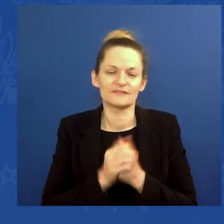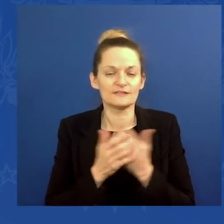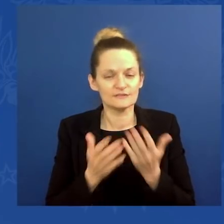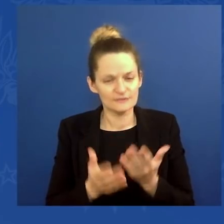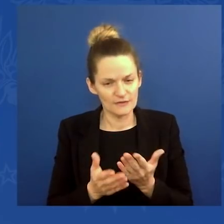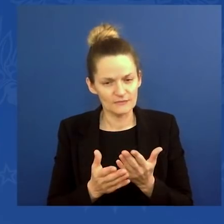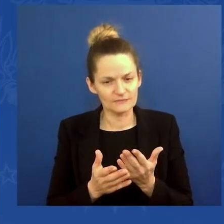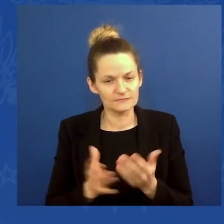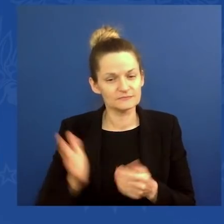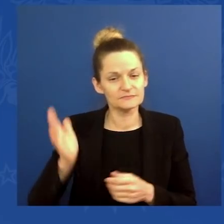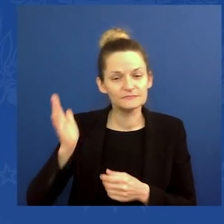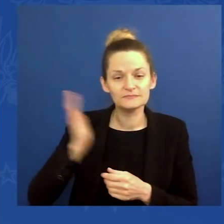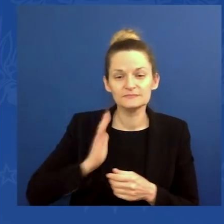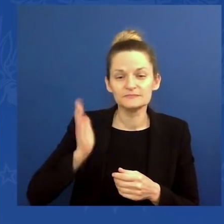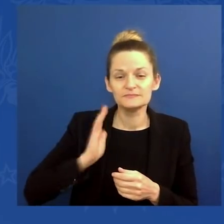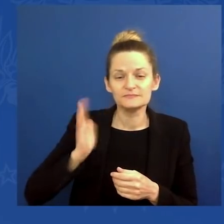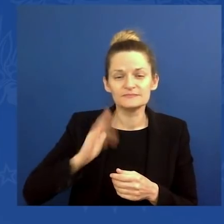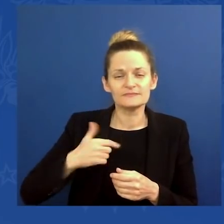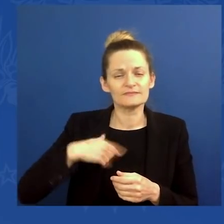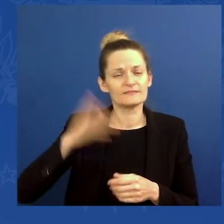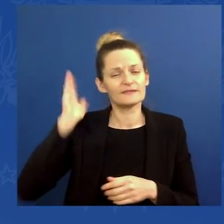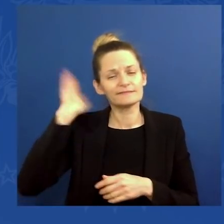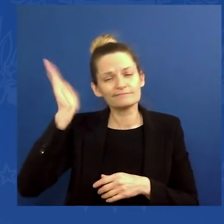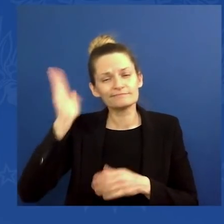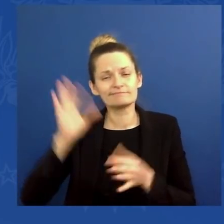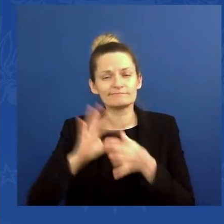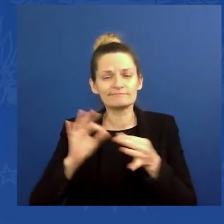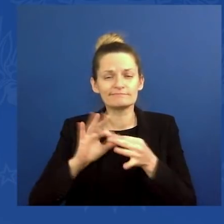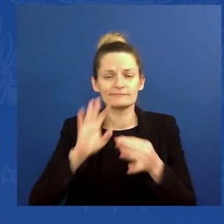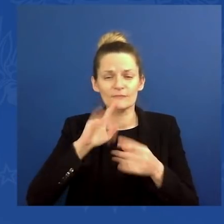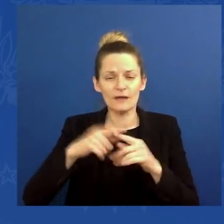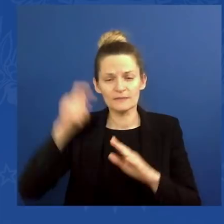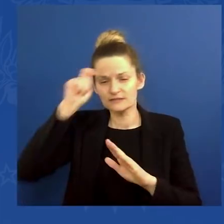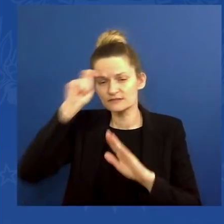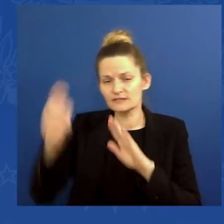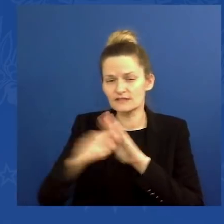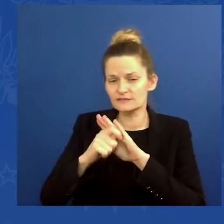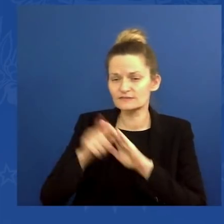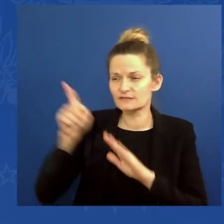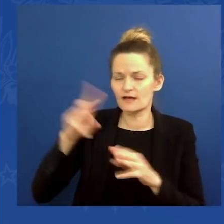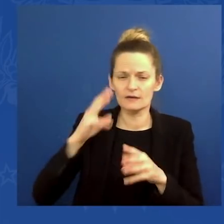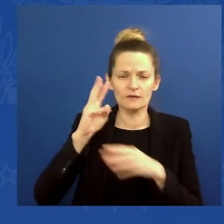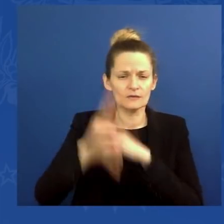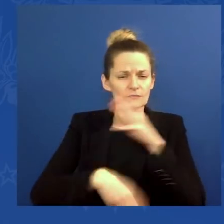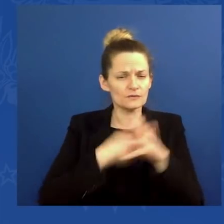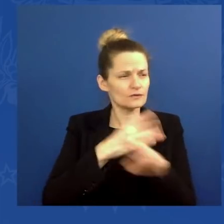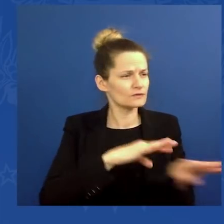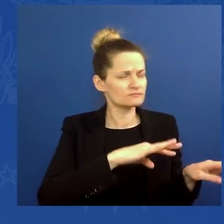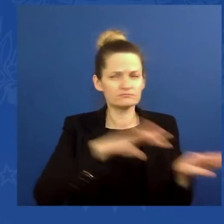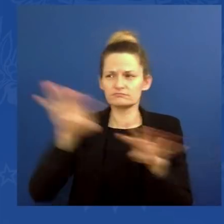I said at the time of the Taoiseach that the world has been awed by his handling of the pandemic